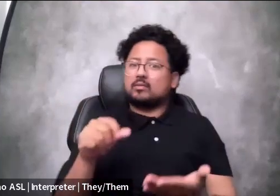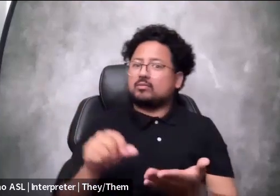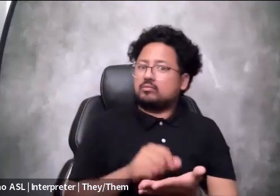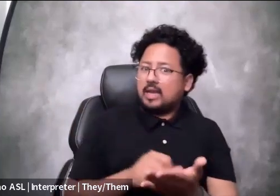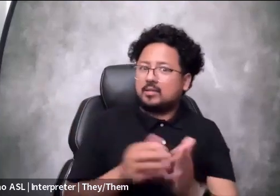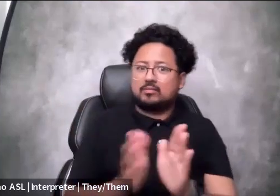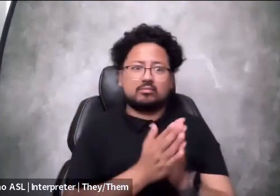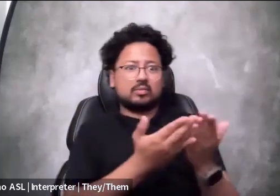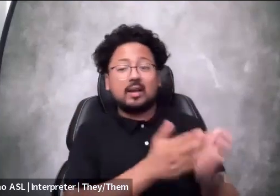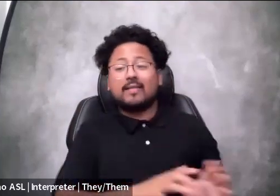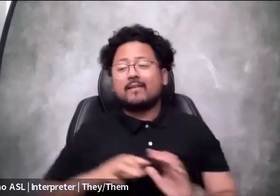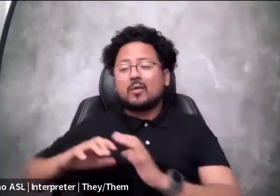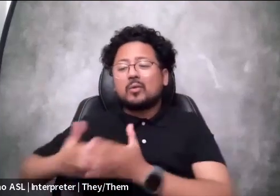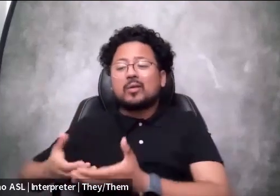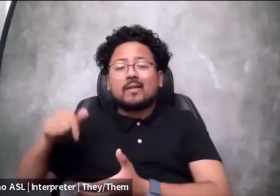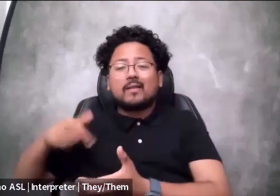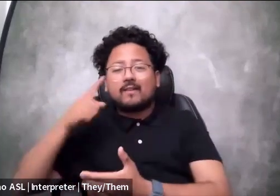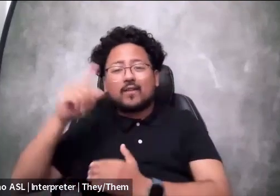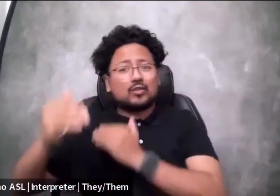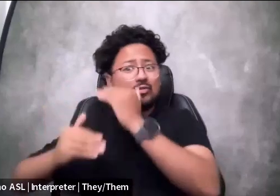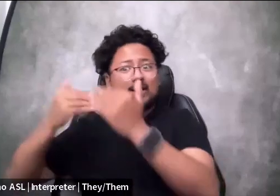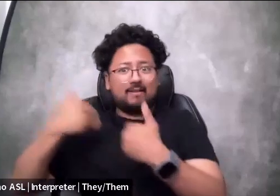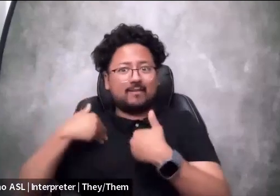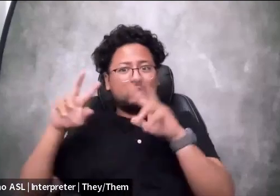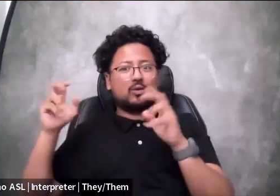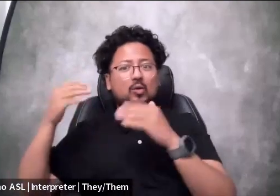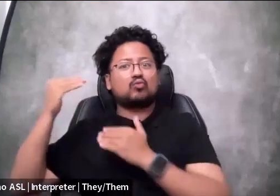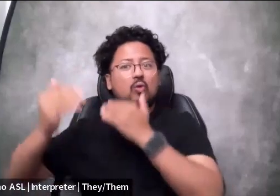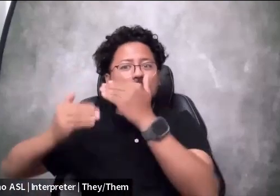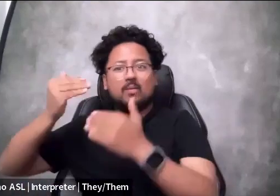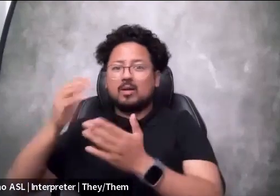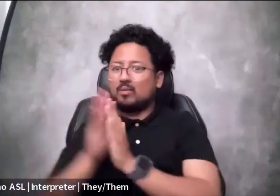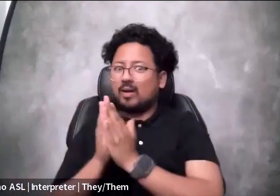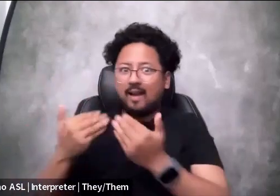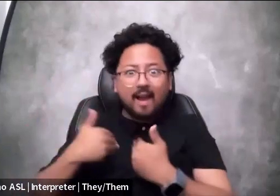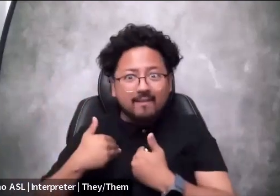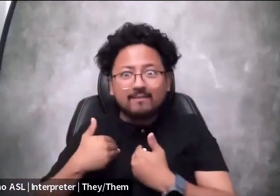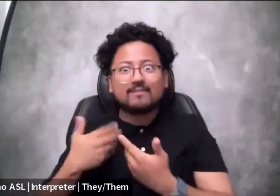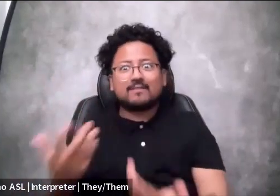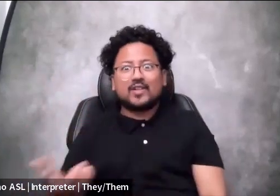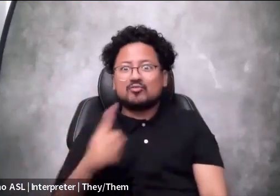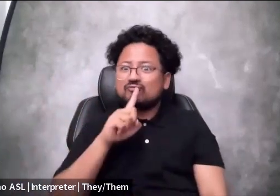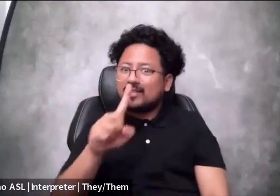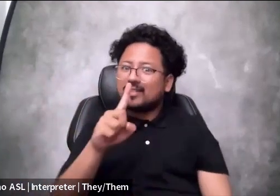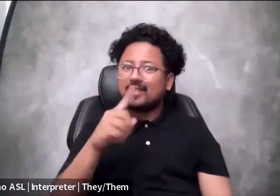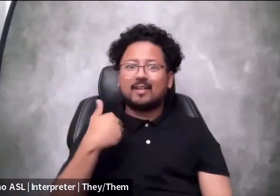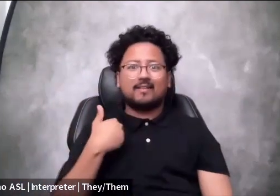which makes me so happy because that's what they are. They're grownup books and they're connected with an art organization,